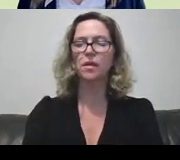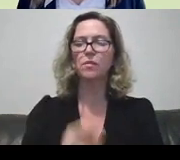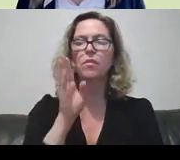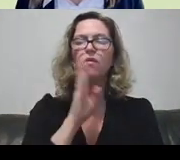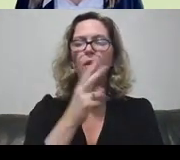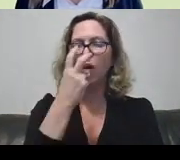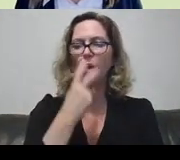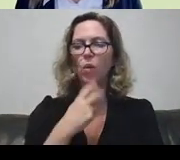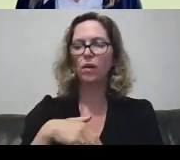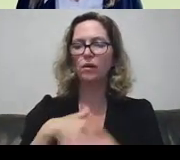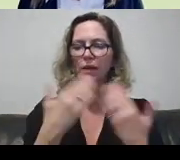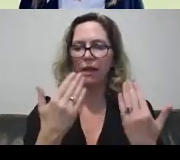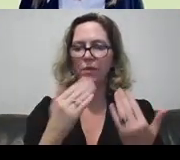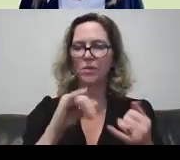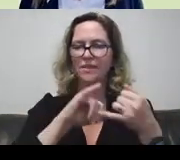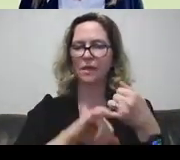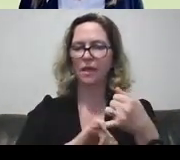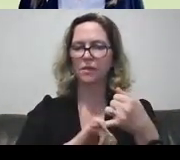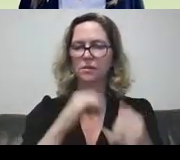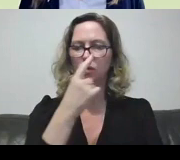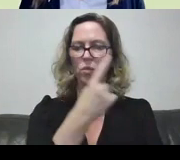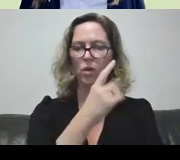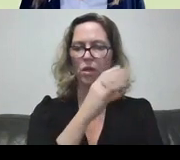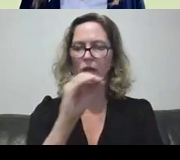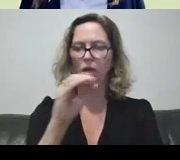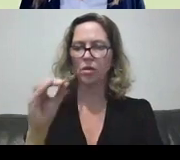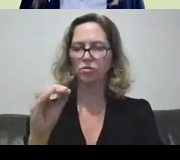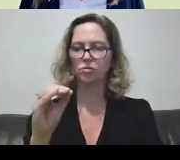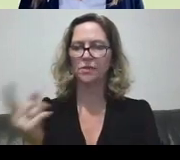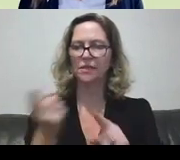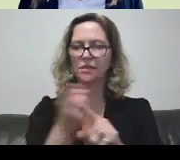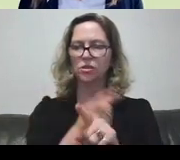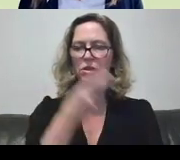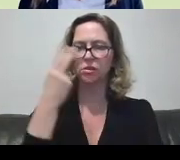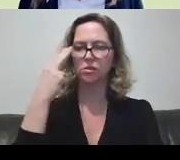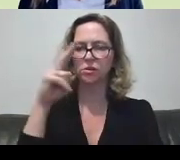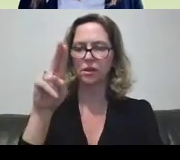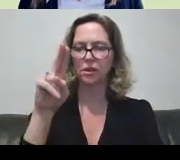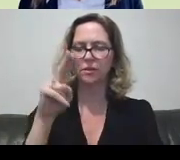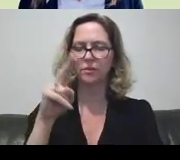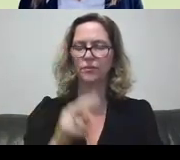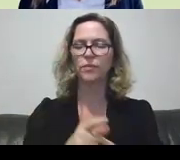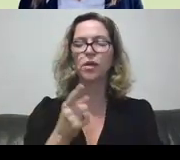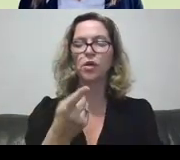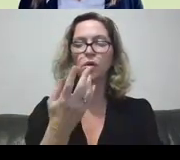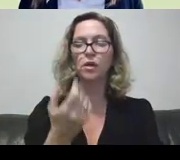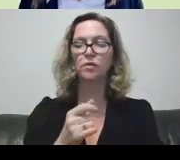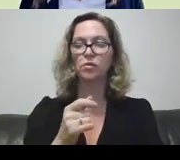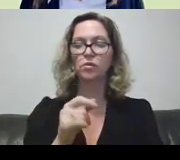S100 so in you'll need to insert the plan date you are seeking a review about